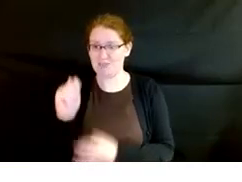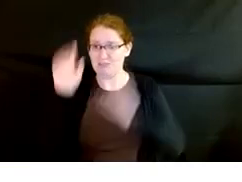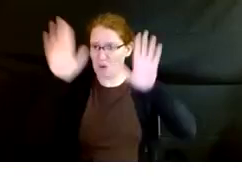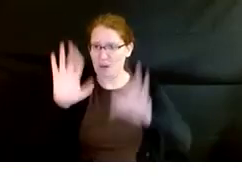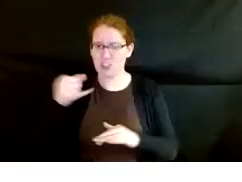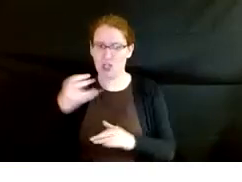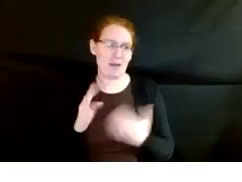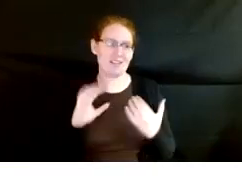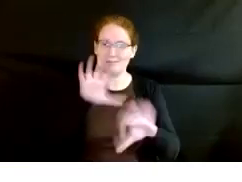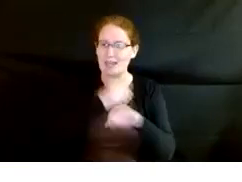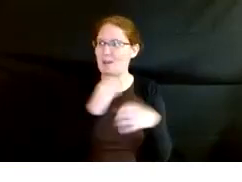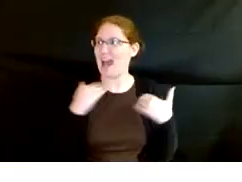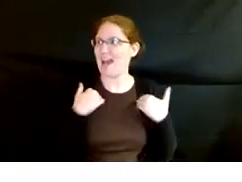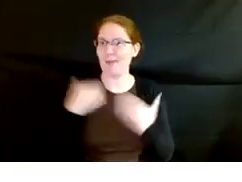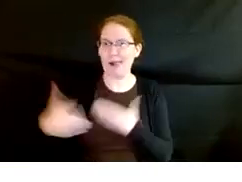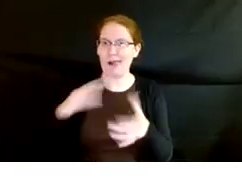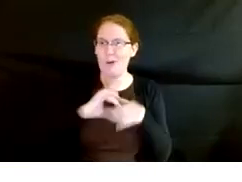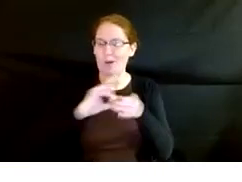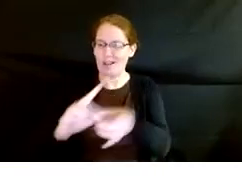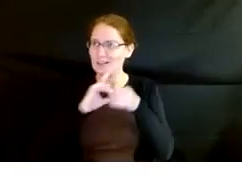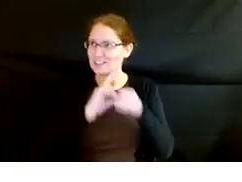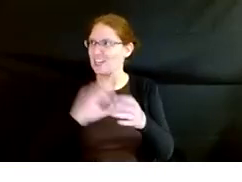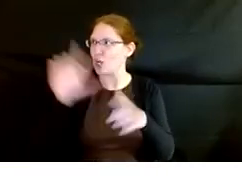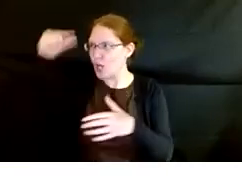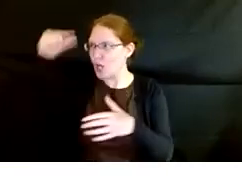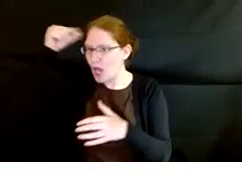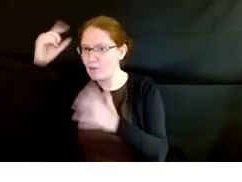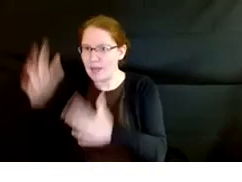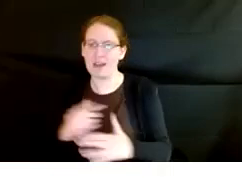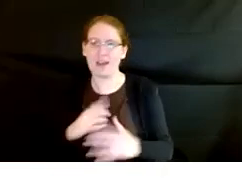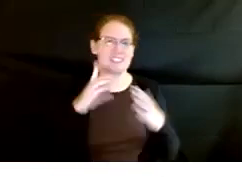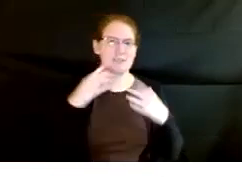with governmental entities and including the Department of Health um they didn't just take